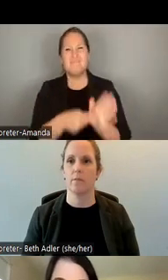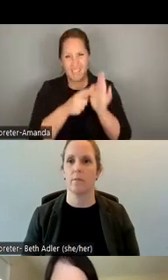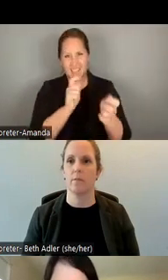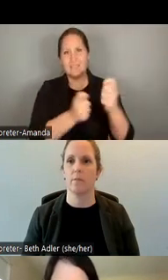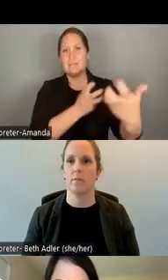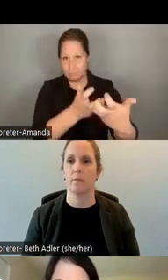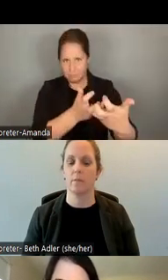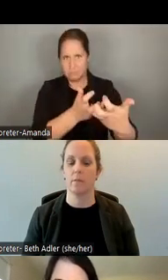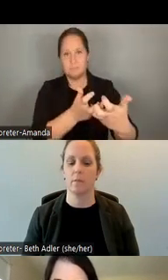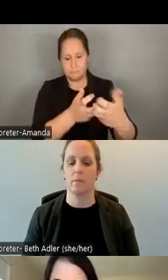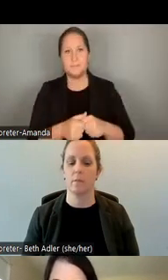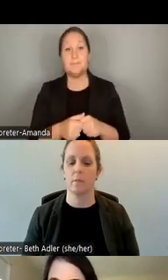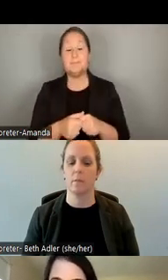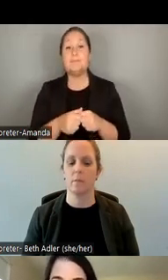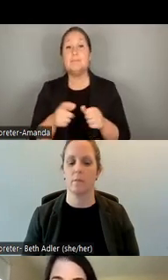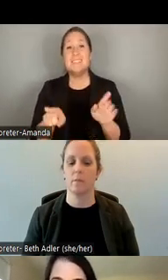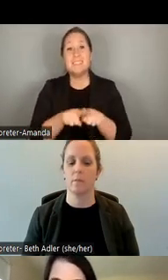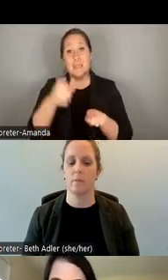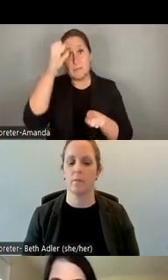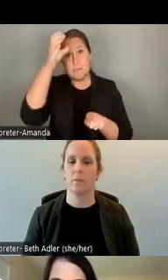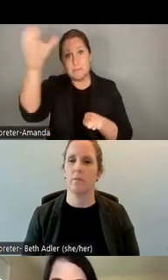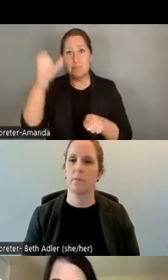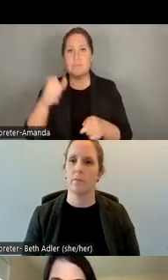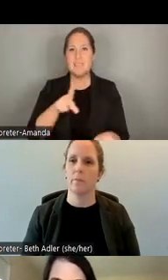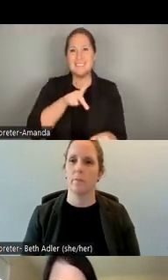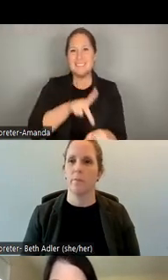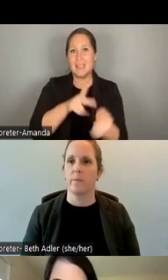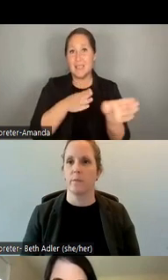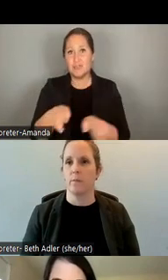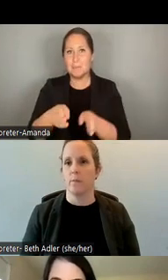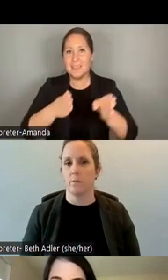we have individualized psychiatric treatment plans we also need individualized housing plans for one